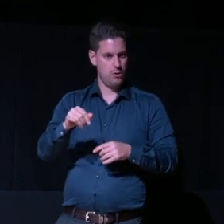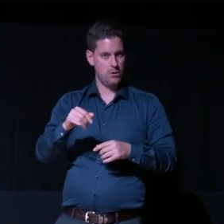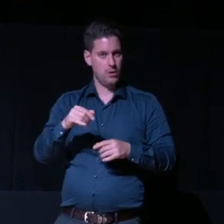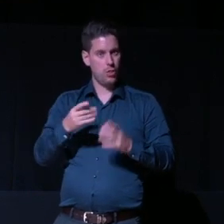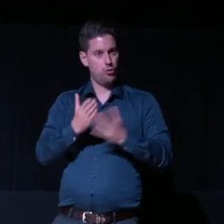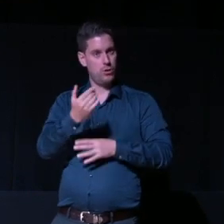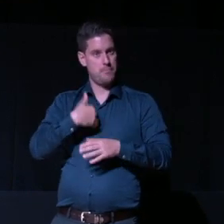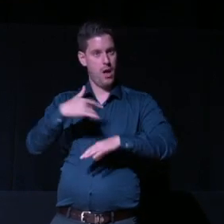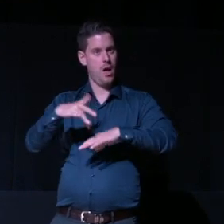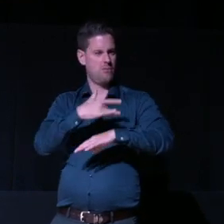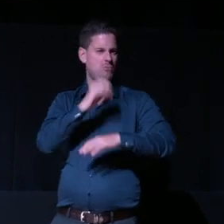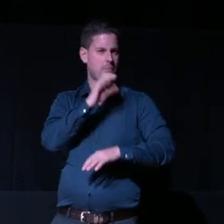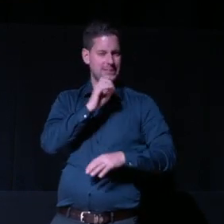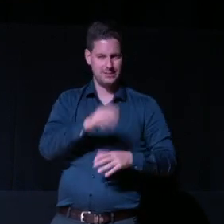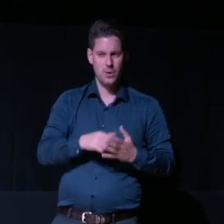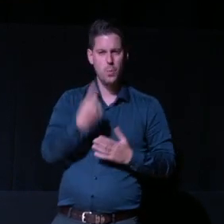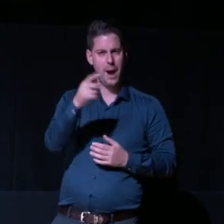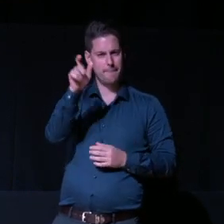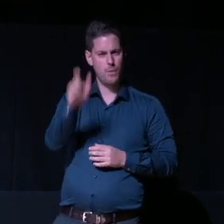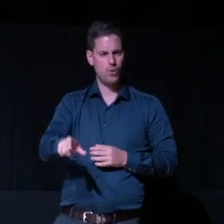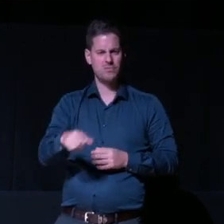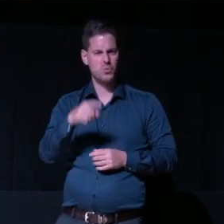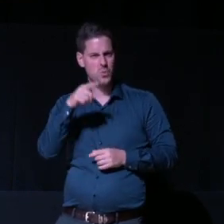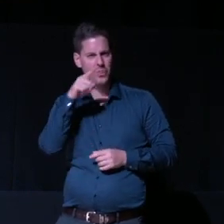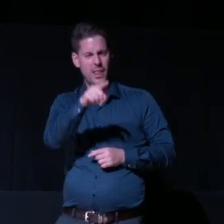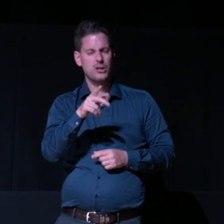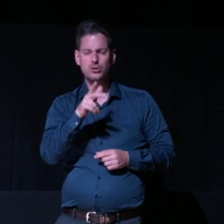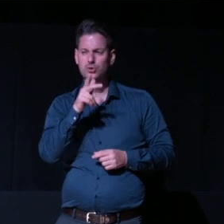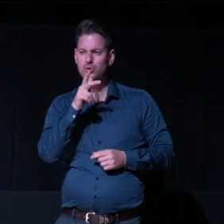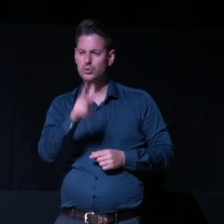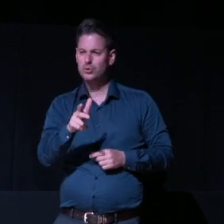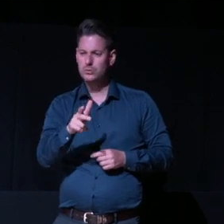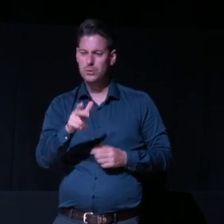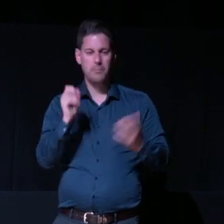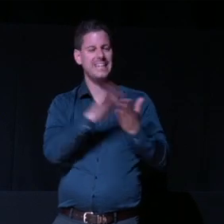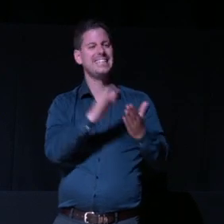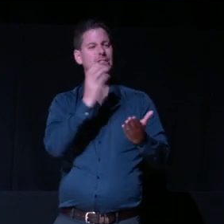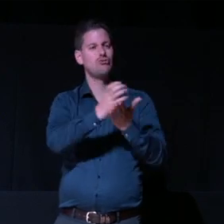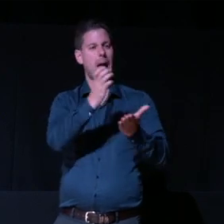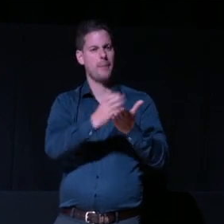like there was one person who was like, oh, that joke is, put it on Instagram. I was like, this joke is transphobic.